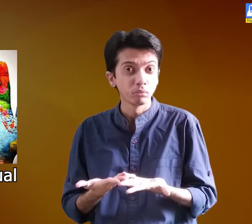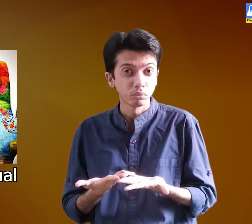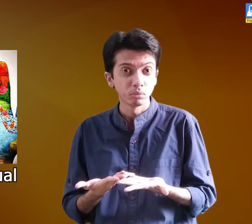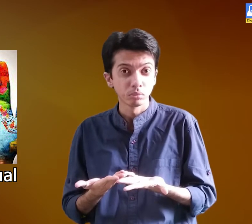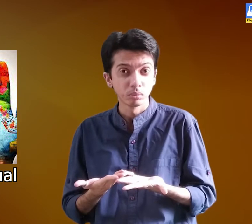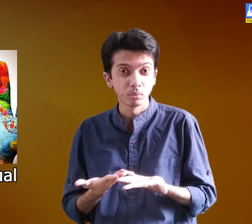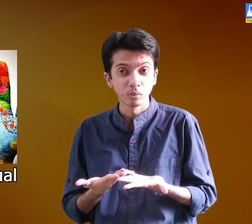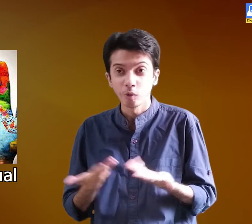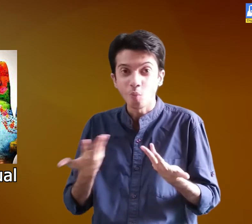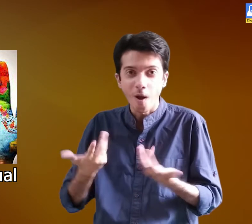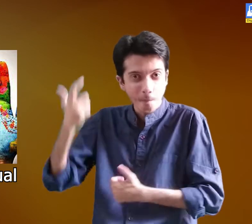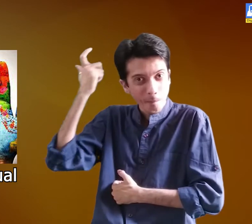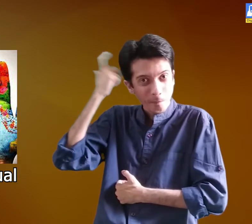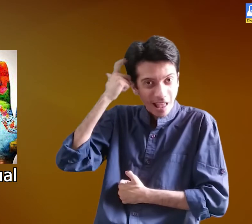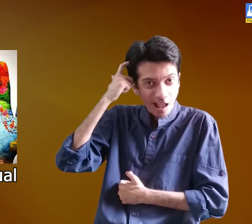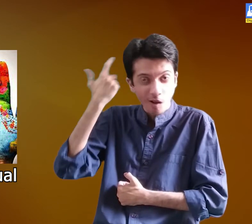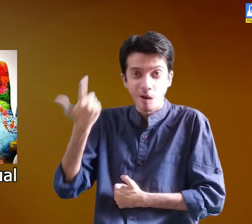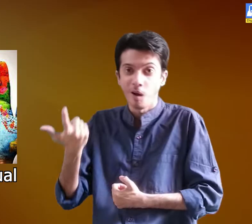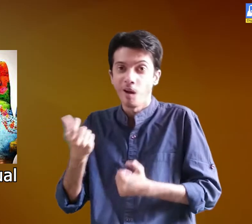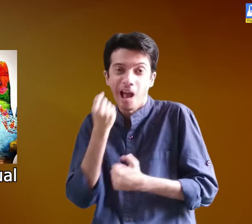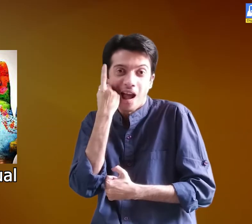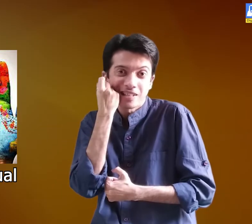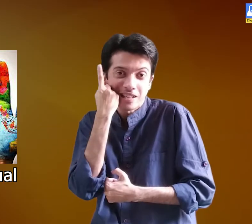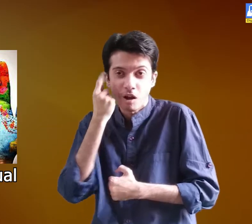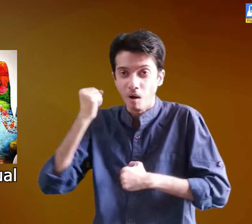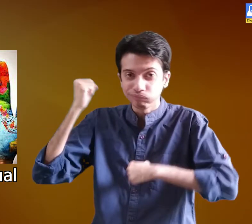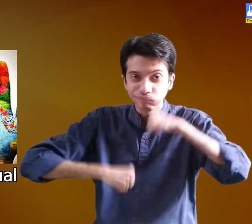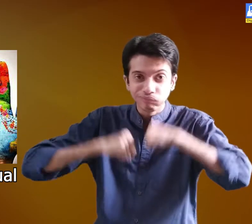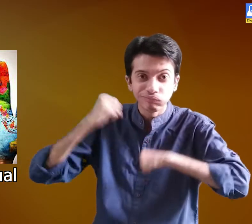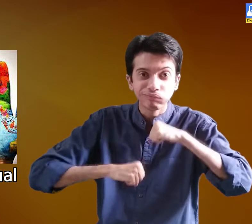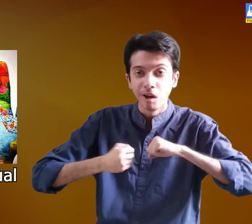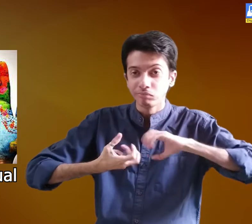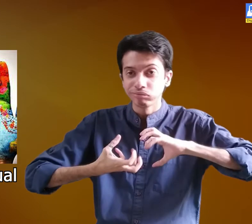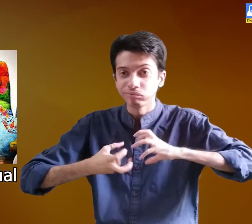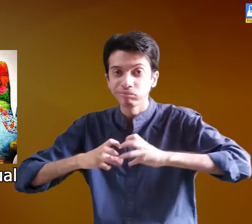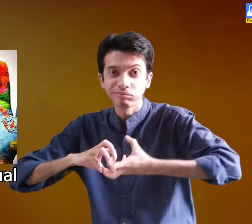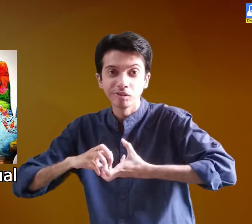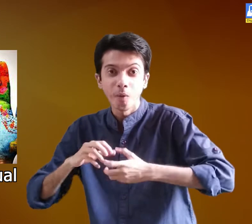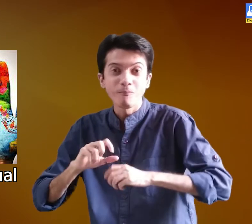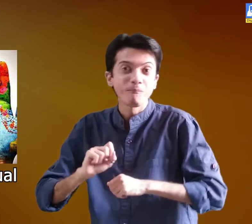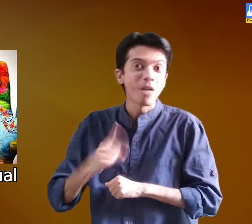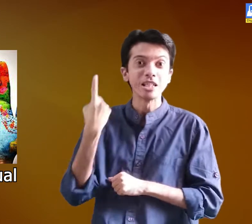they are called multilingual they have a strong foundation of their primary language